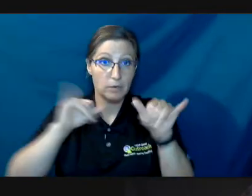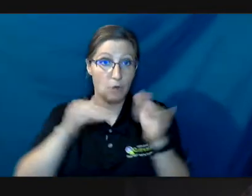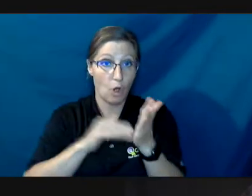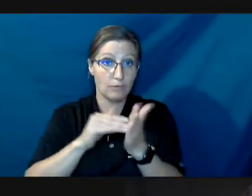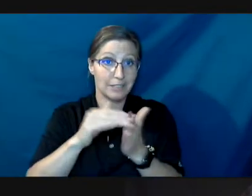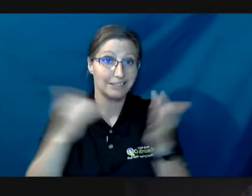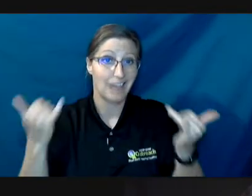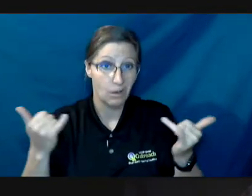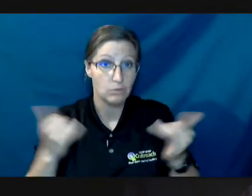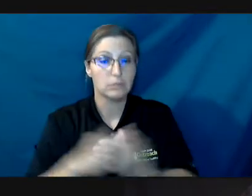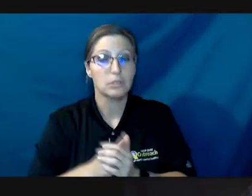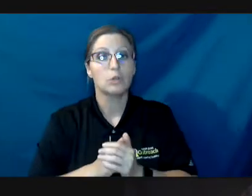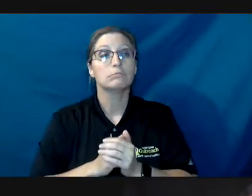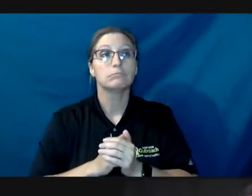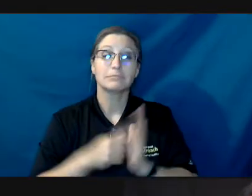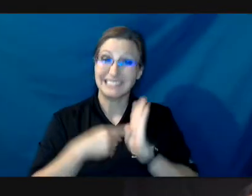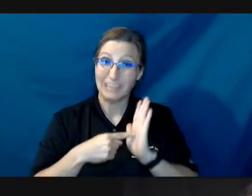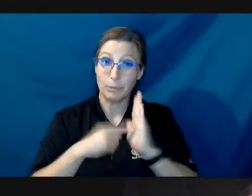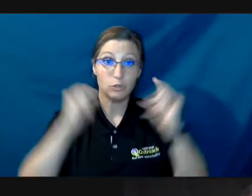So tutoring , yes ,